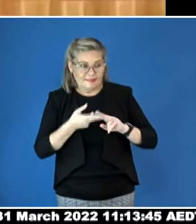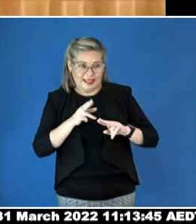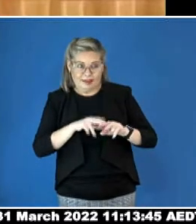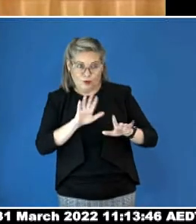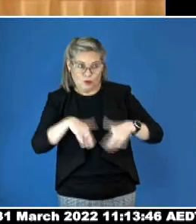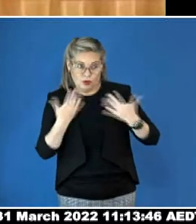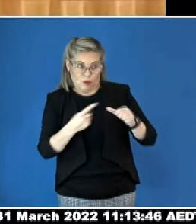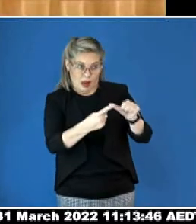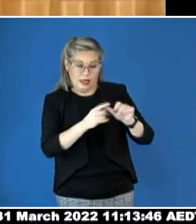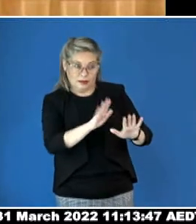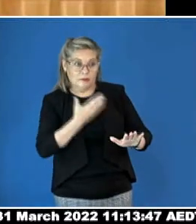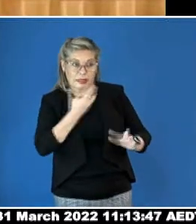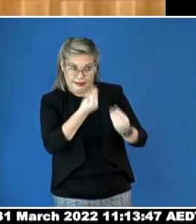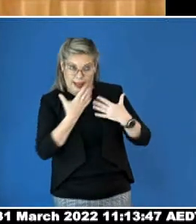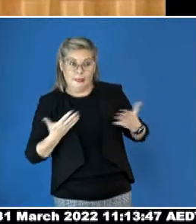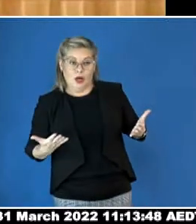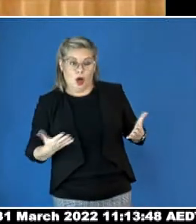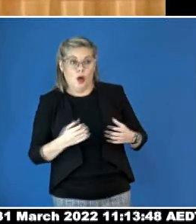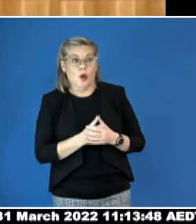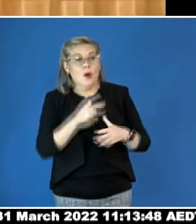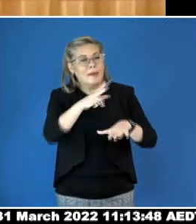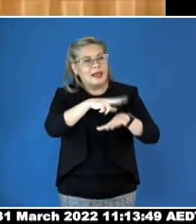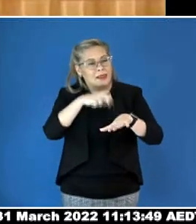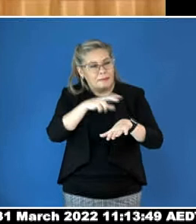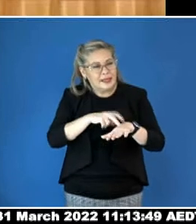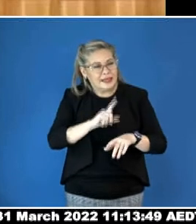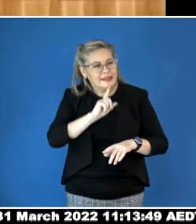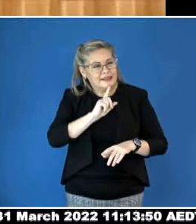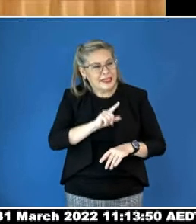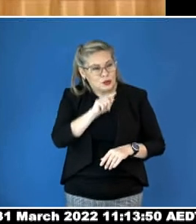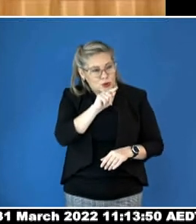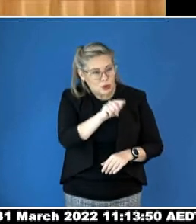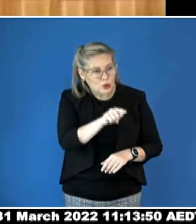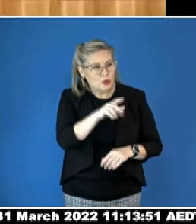Yeah. MS EASTMAN: Is - the police suggested going to see a counselor at Laurel